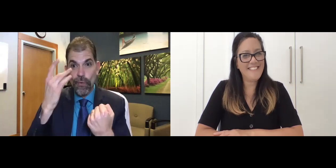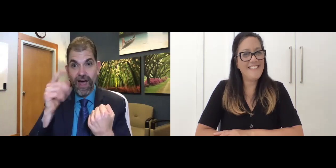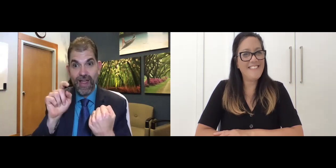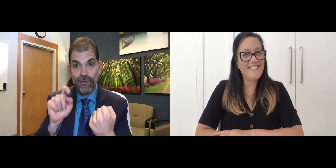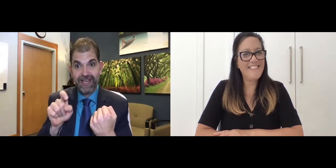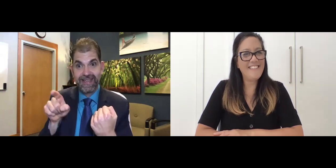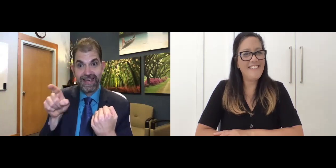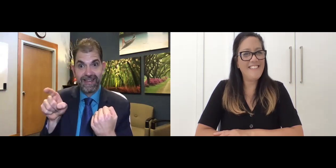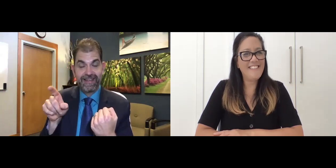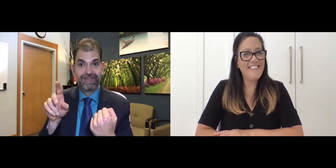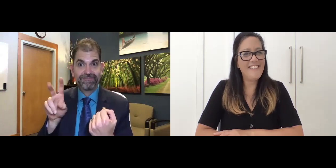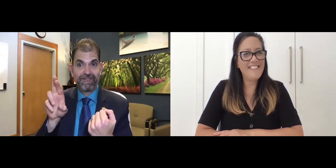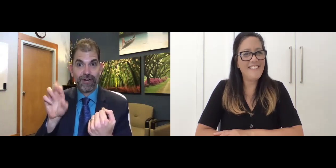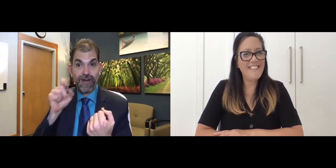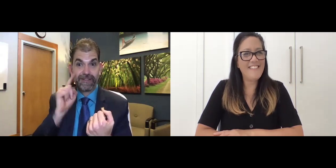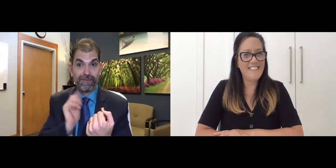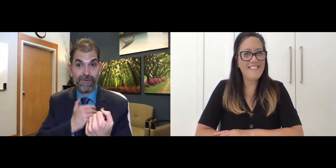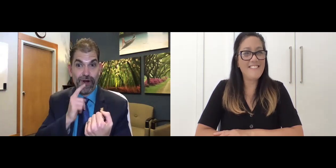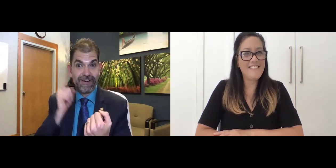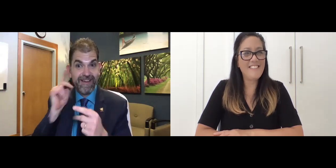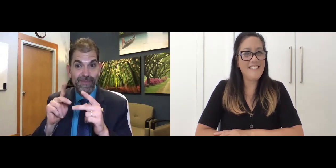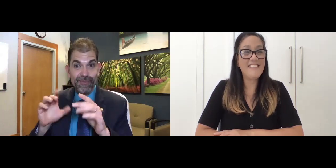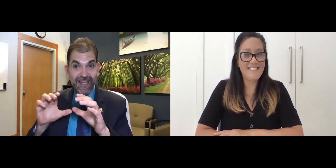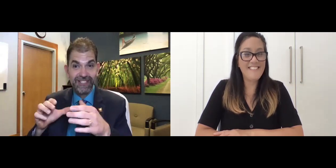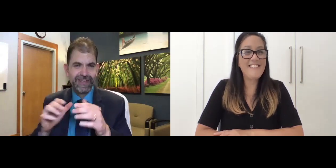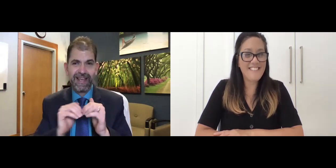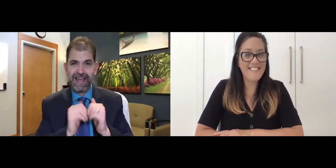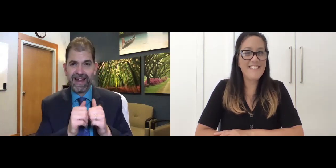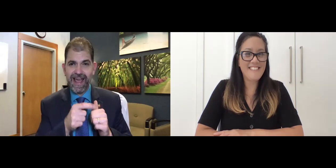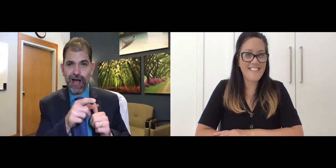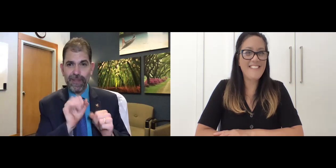another with our different types of VRS services.